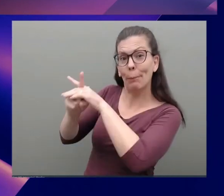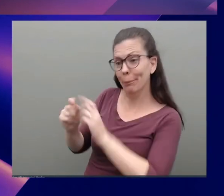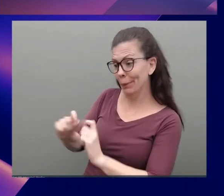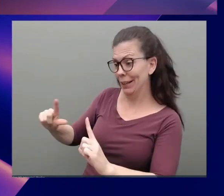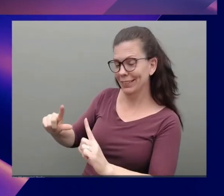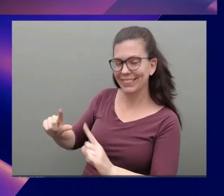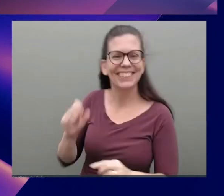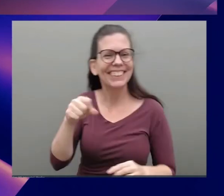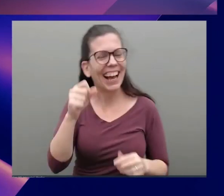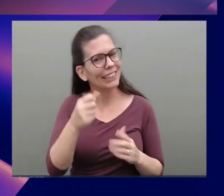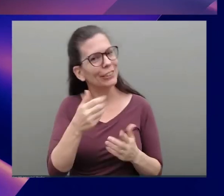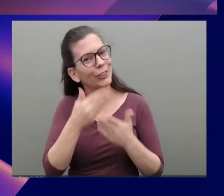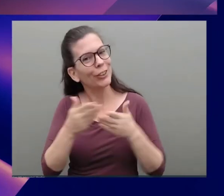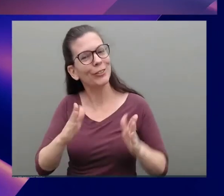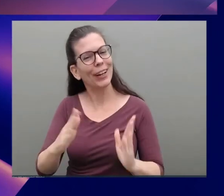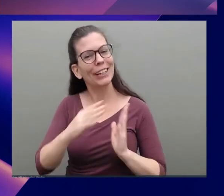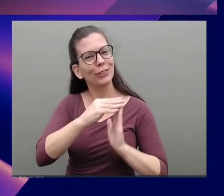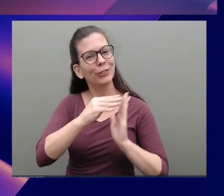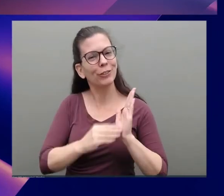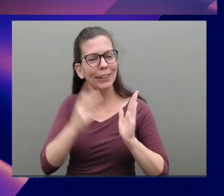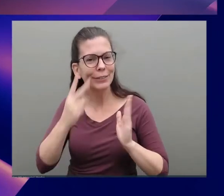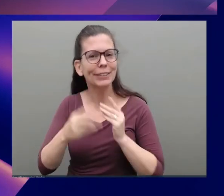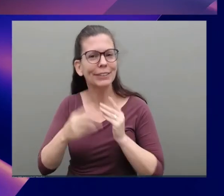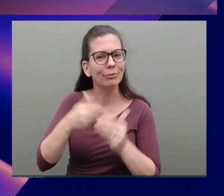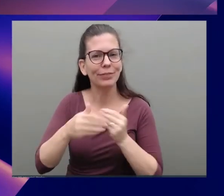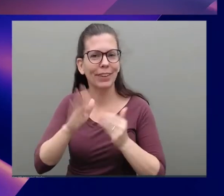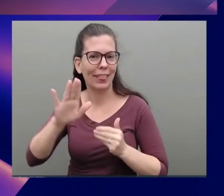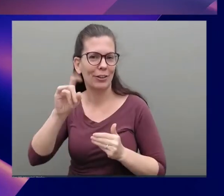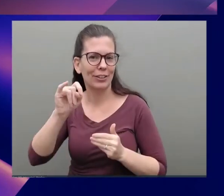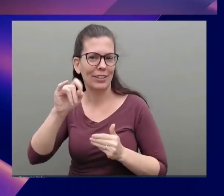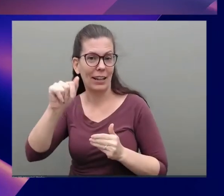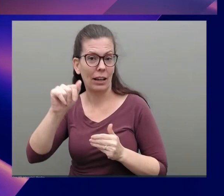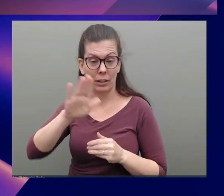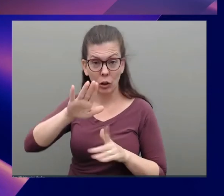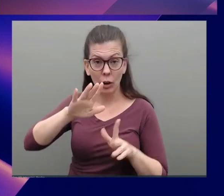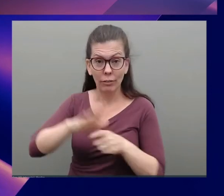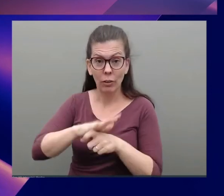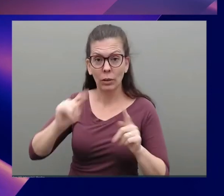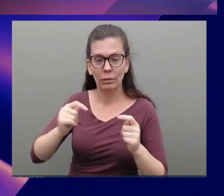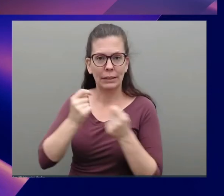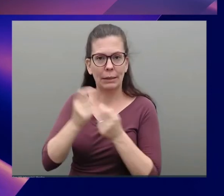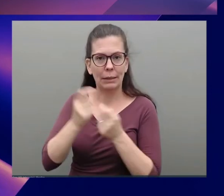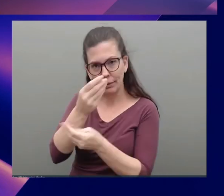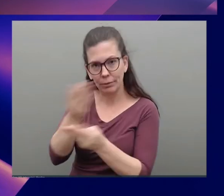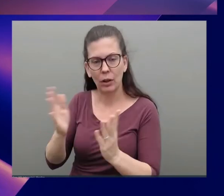of the progress of their data. So your whole team can be informed when configuration data changes.